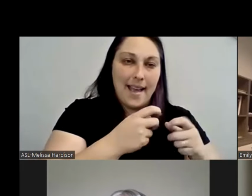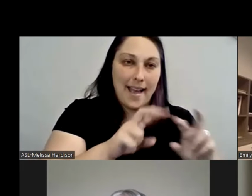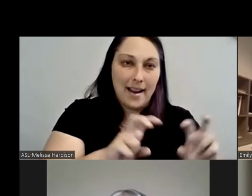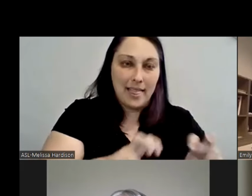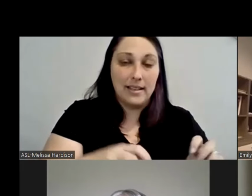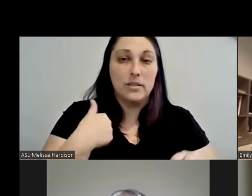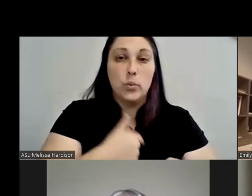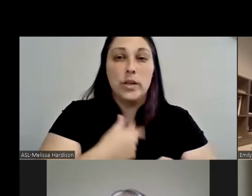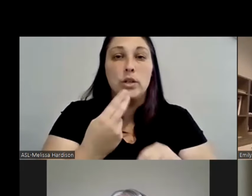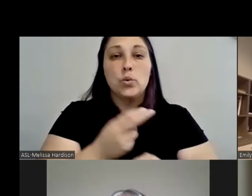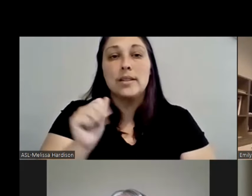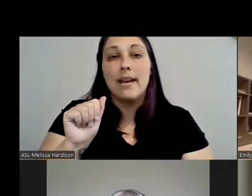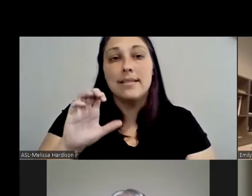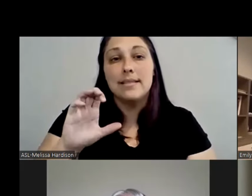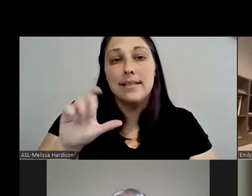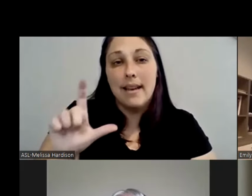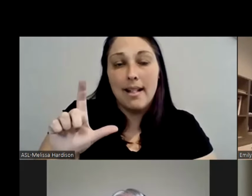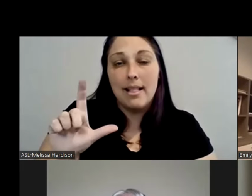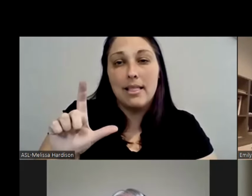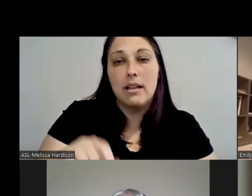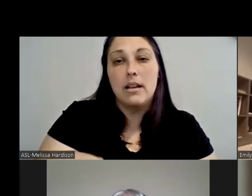You could change several things, such as adding a grab bar to a toilet.